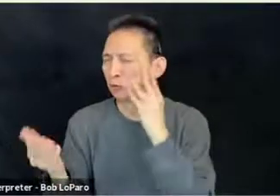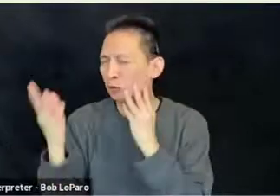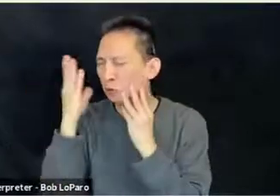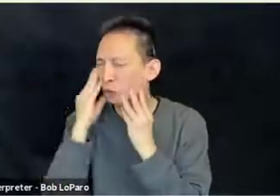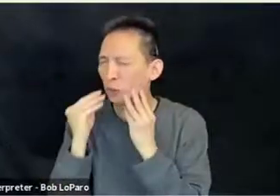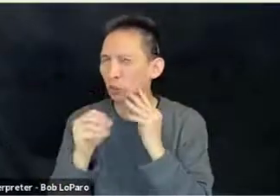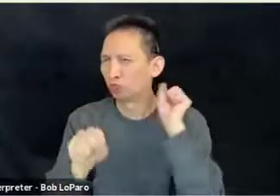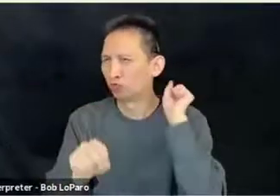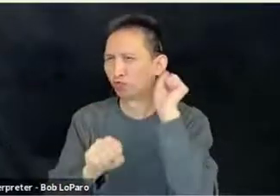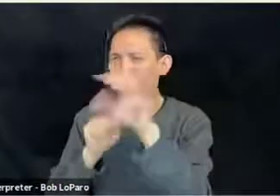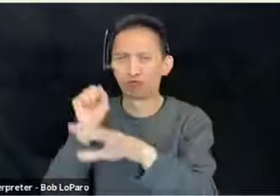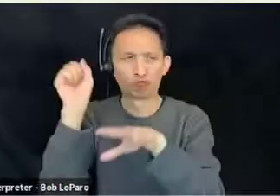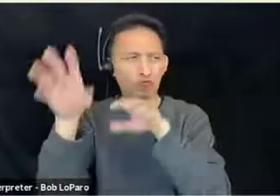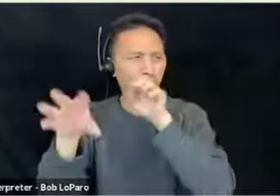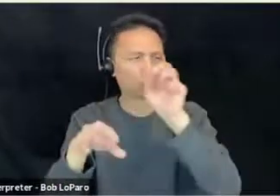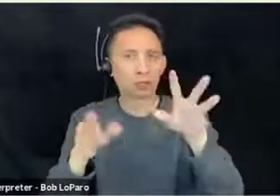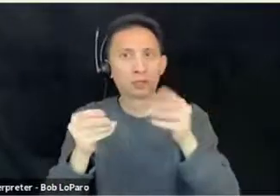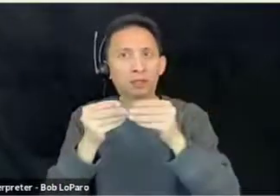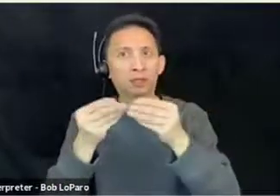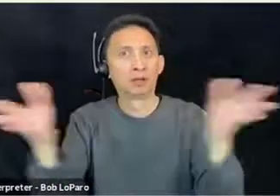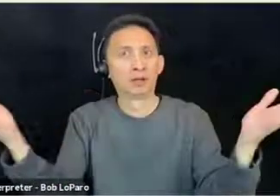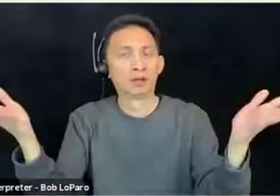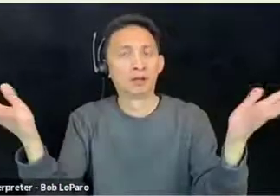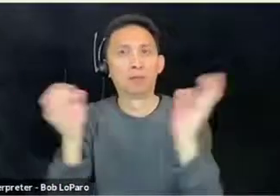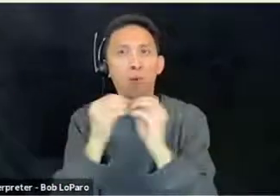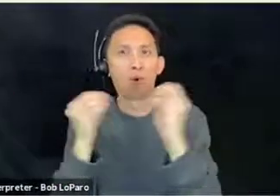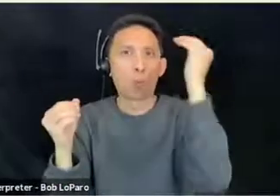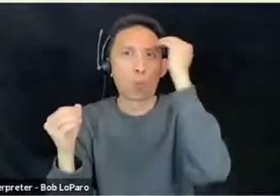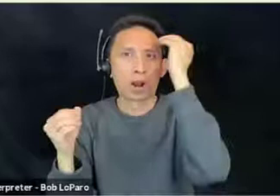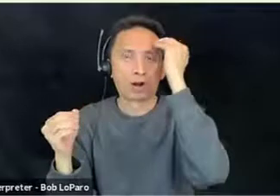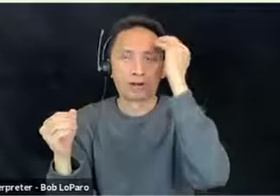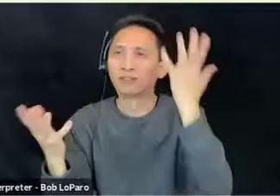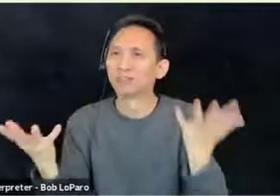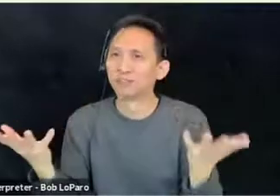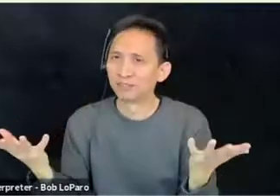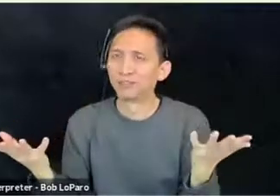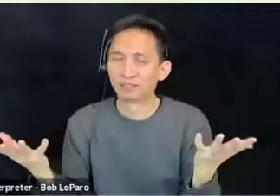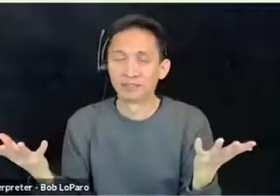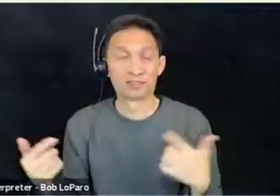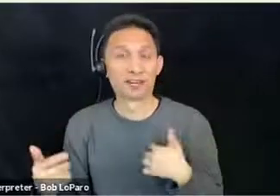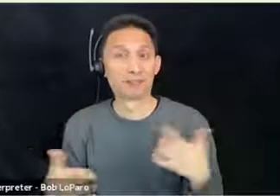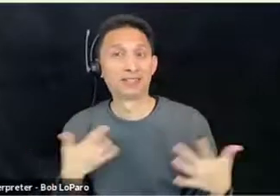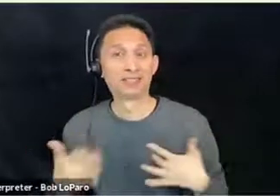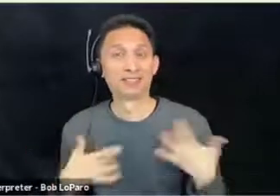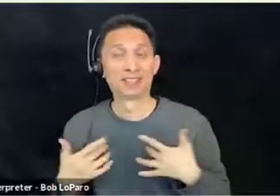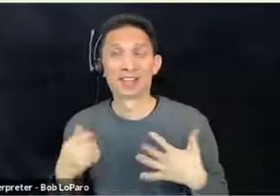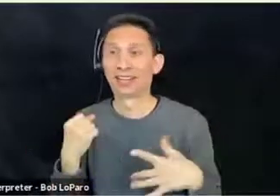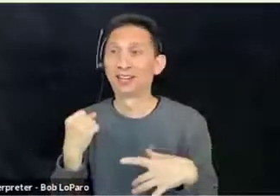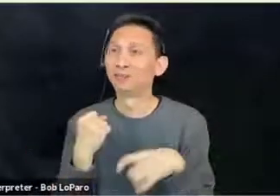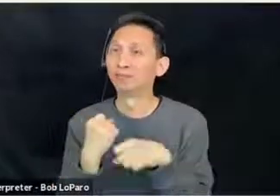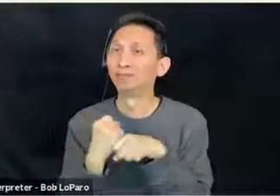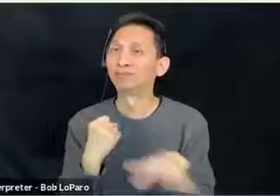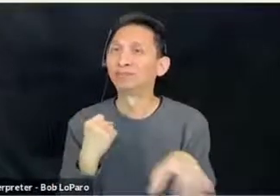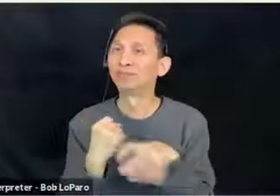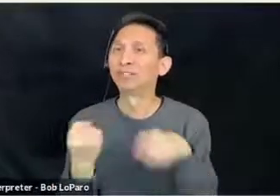And I'm really excited with all the work that we've done in the advocacy realm the last few years.